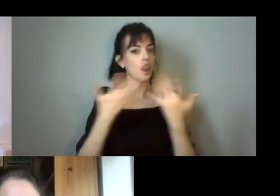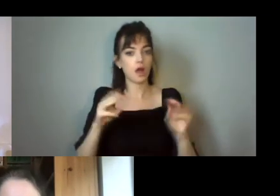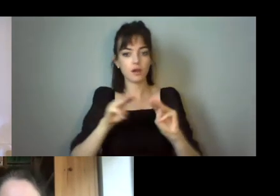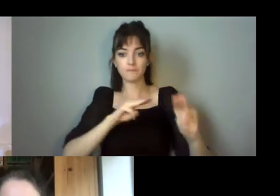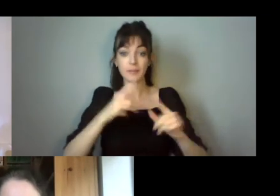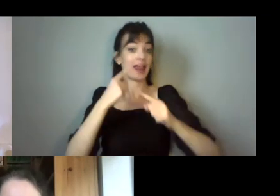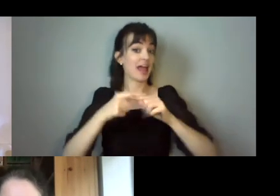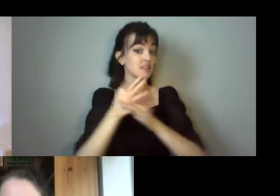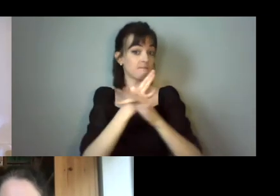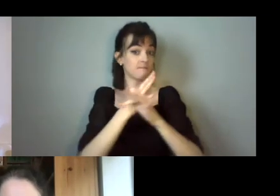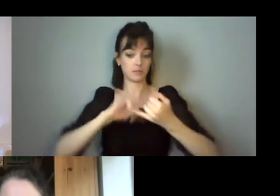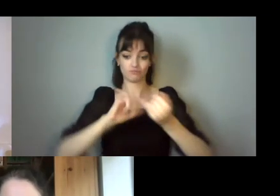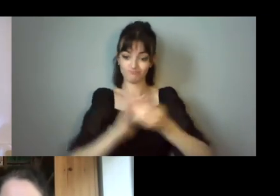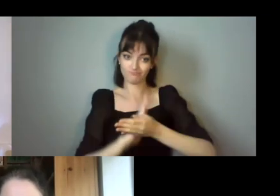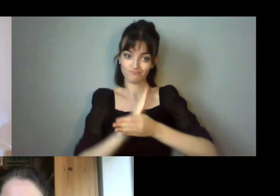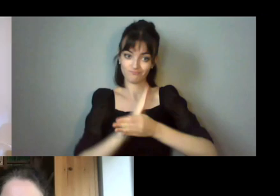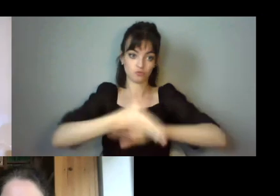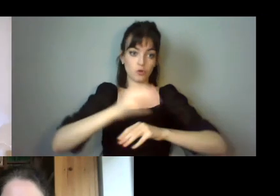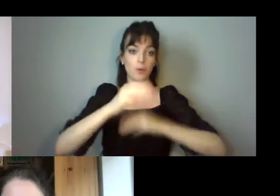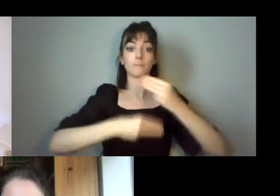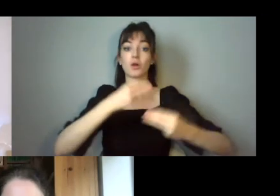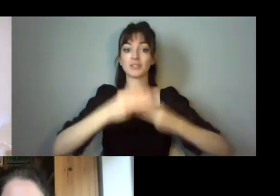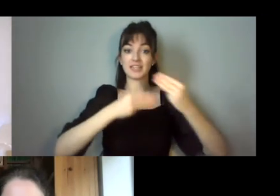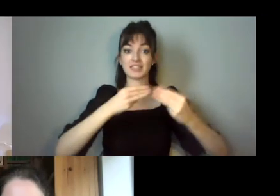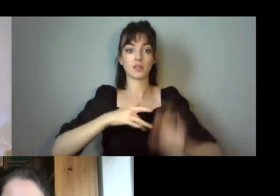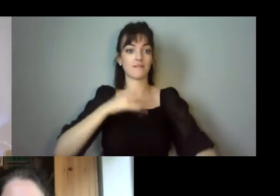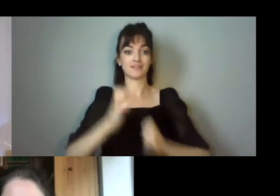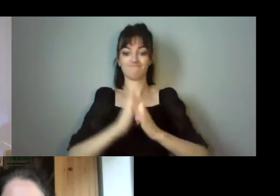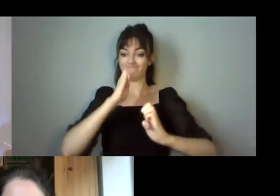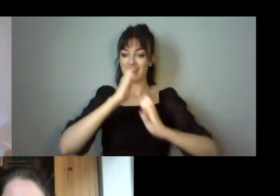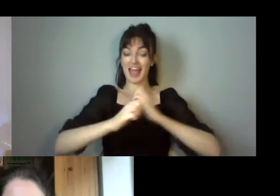went through this process, they felt at the end of the process, maybe we don't need the support